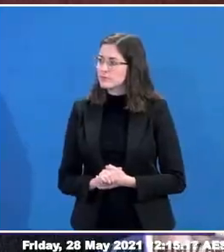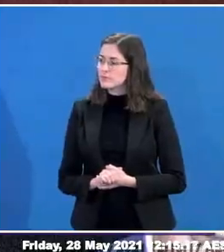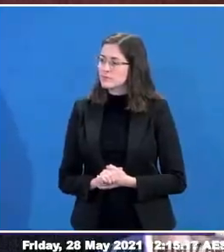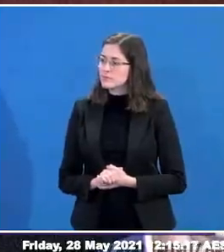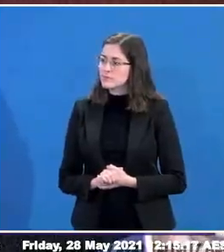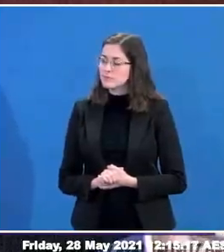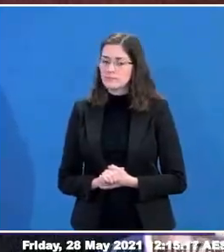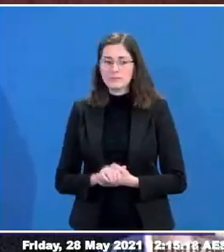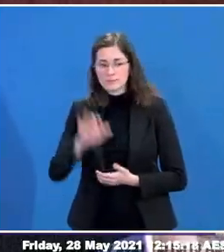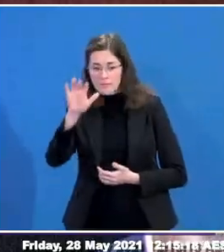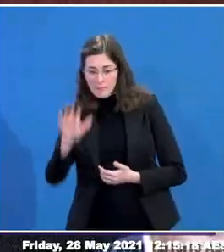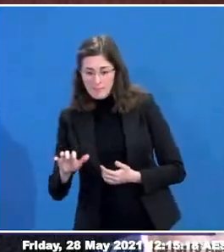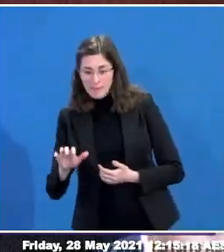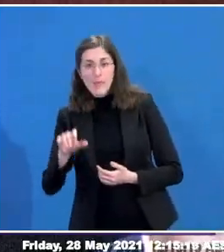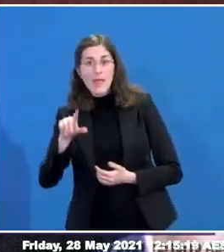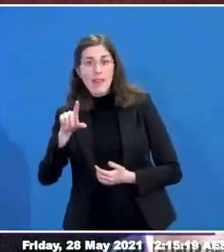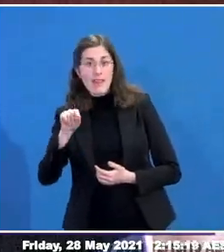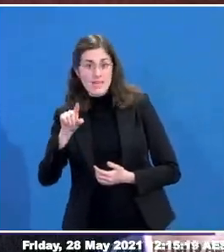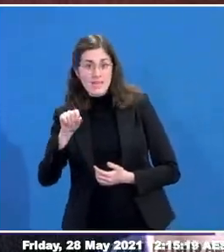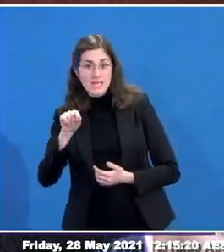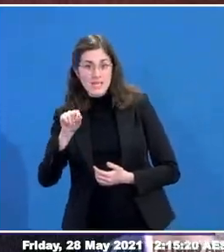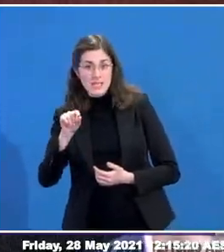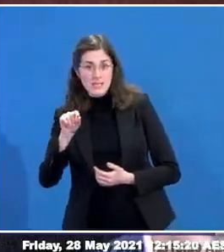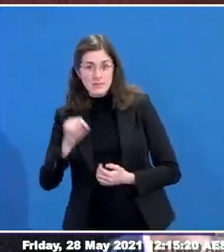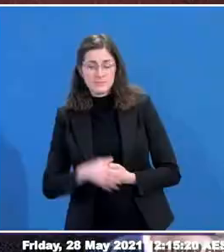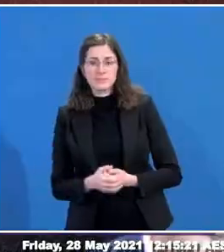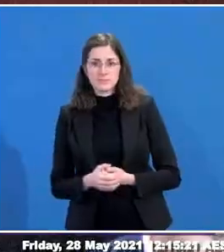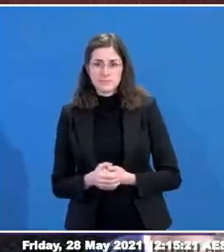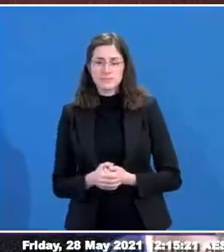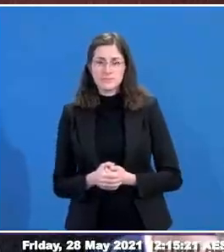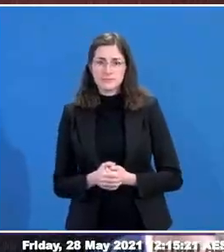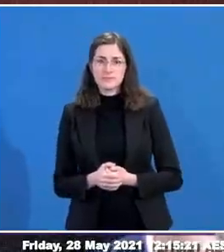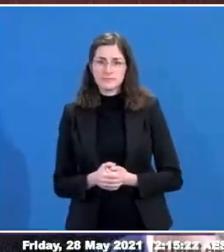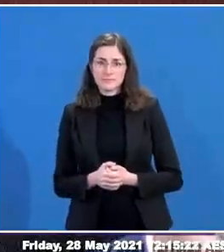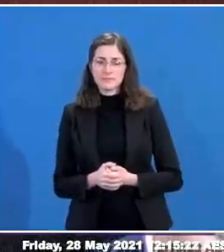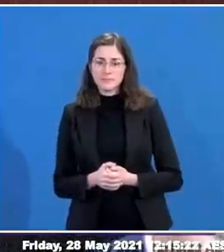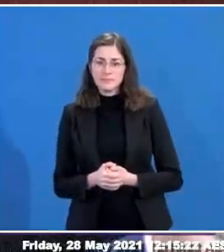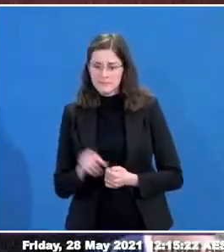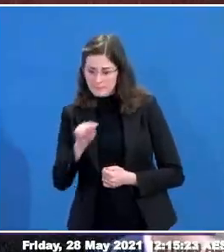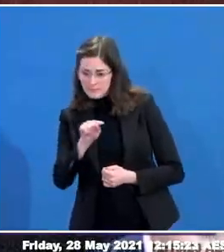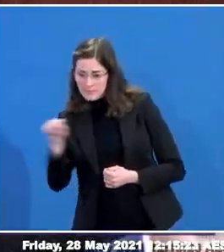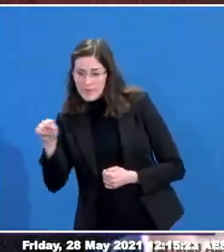Page 11 of the Piaud report, there is an allegation of mismanagement